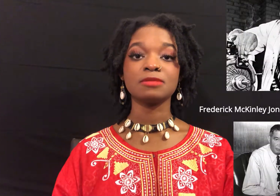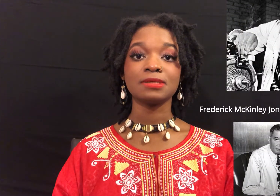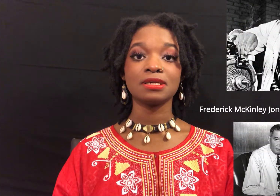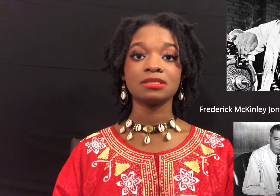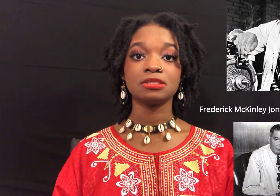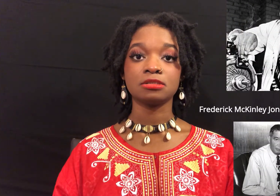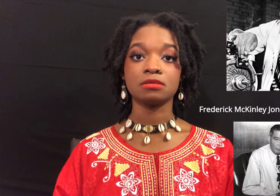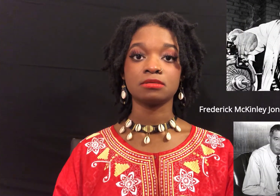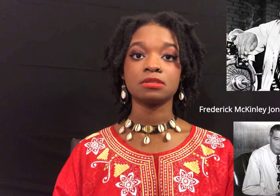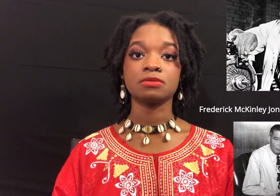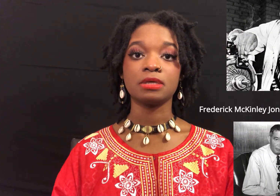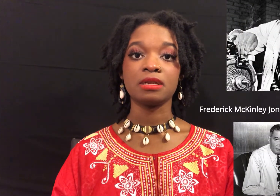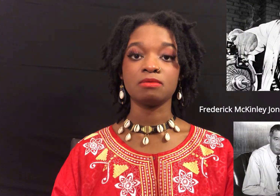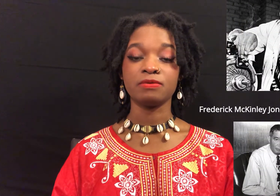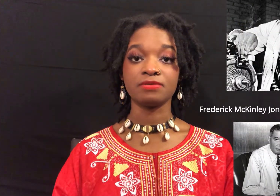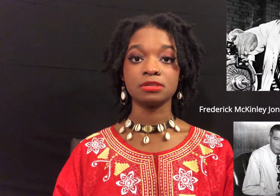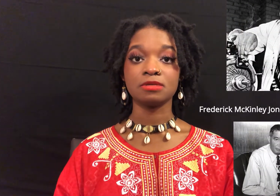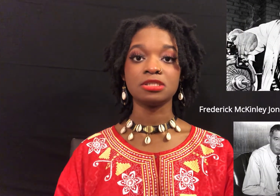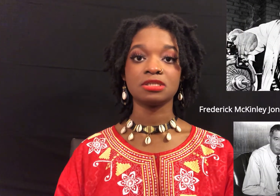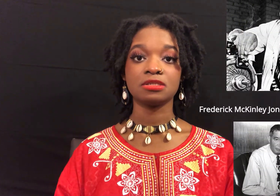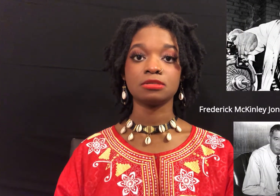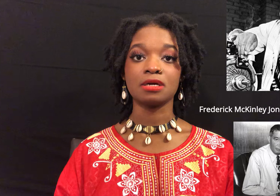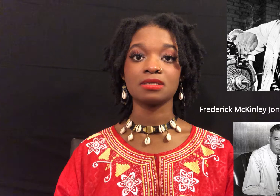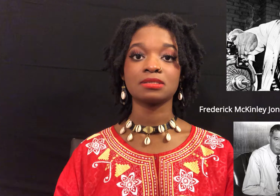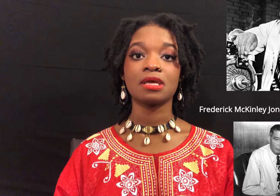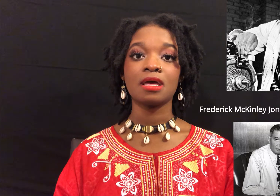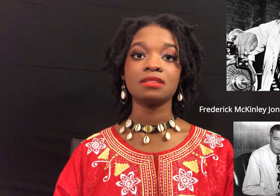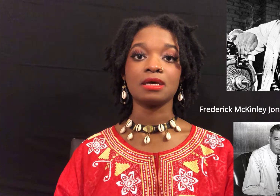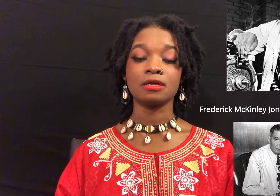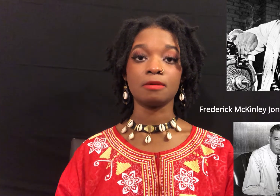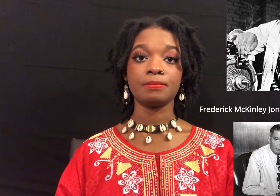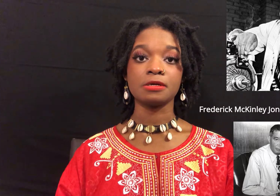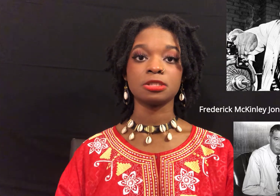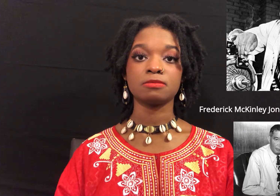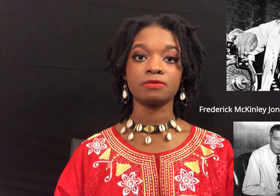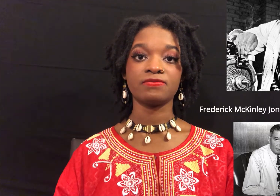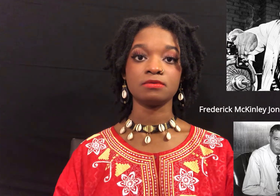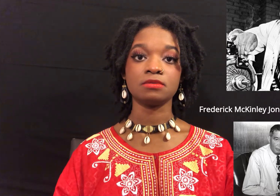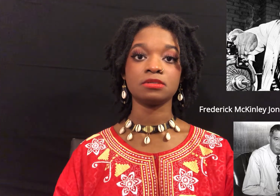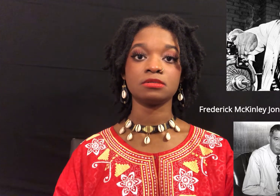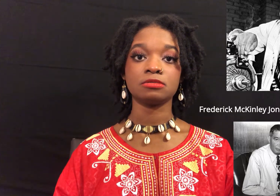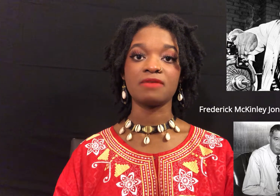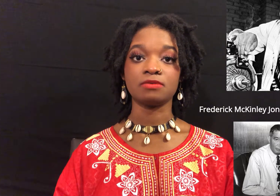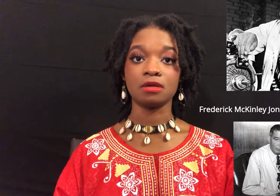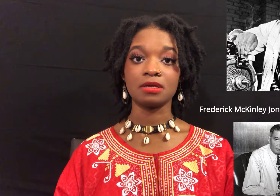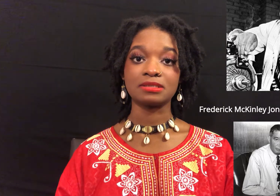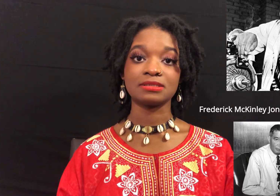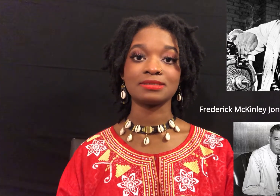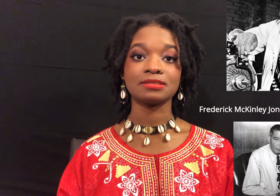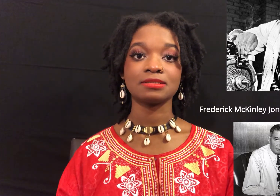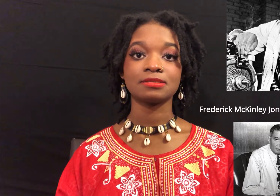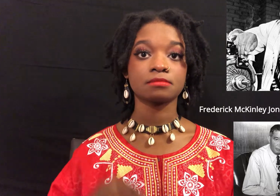Frederick McKinley Jones created refrigeration in trucks that helped perishable foods travel long distances.